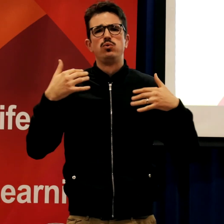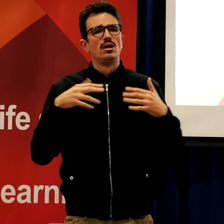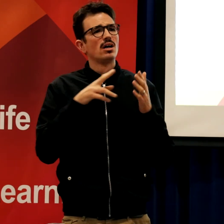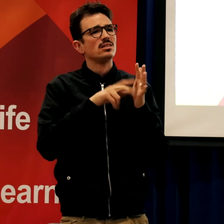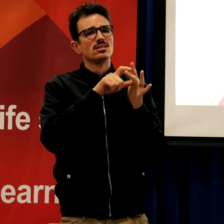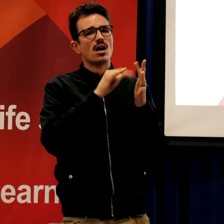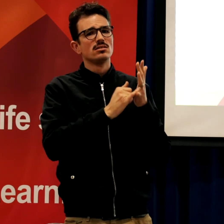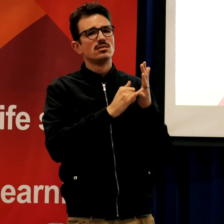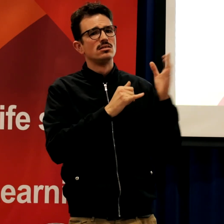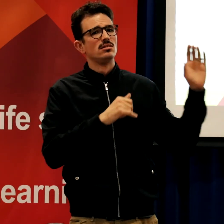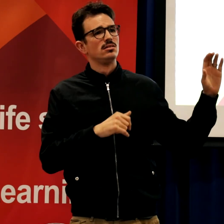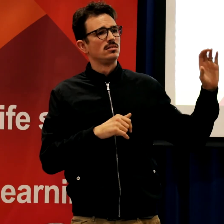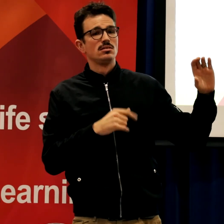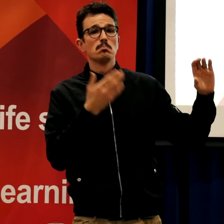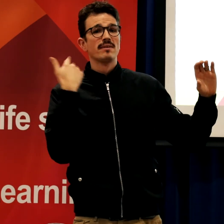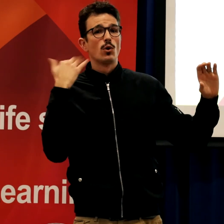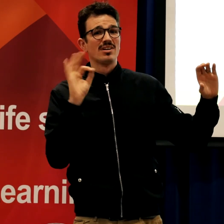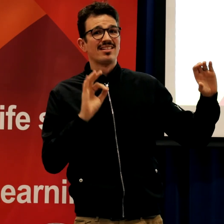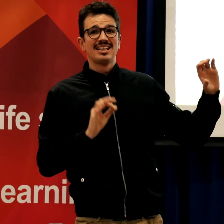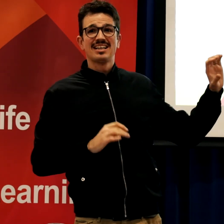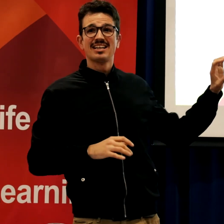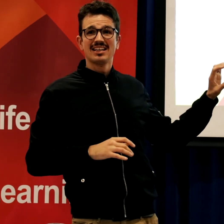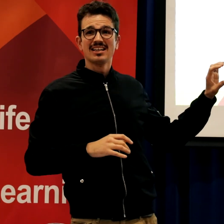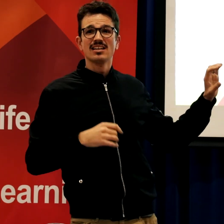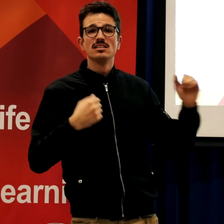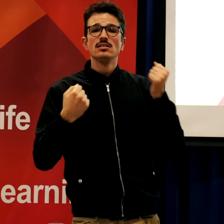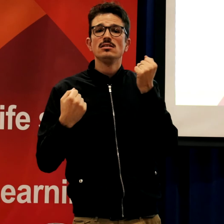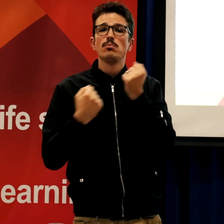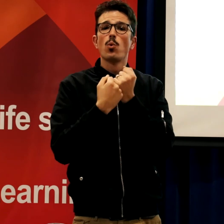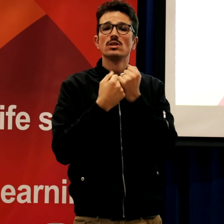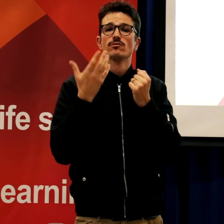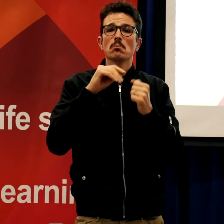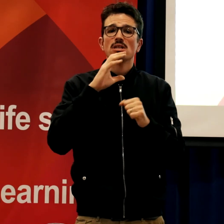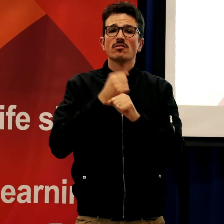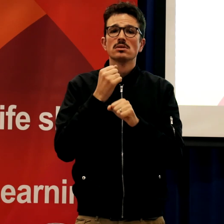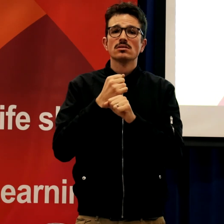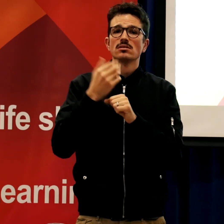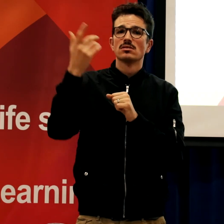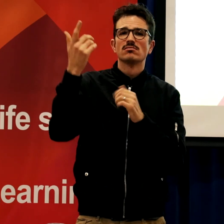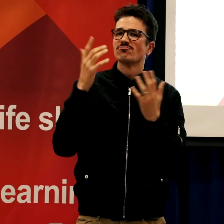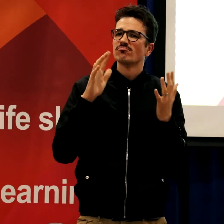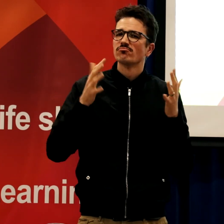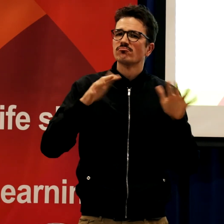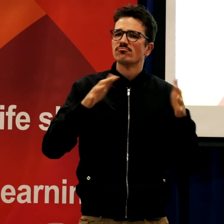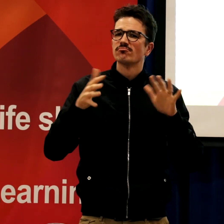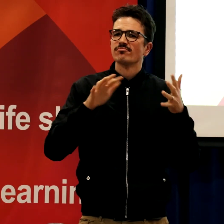I feel like it’s a huge value having the NDIS funding. Without that, the support from the Government was very limited.